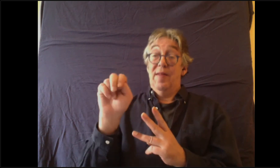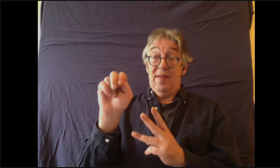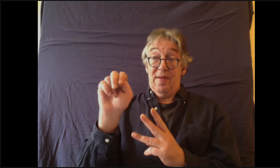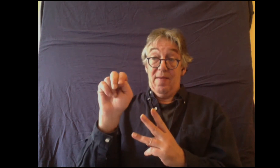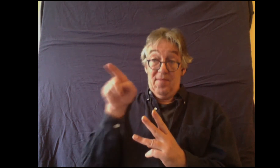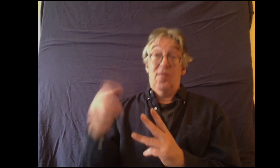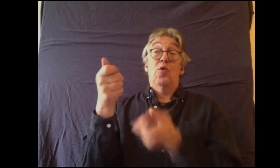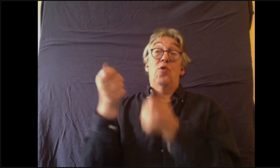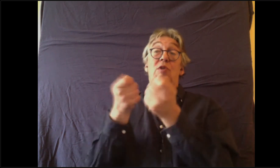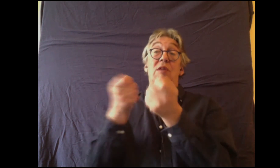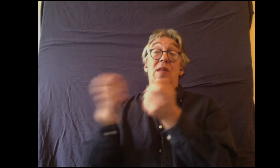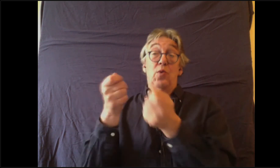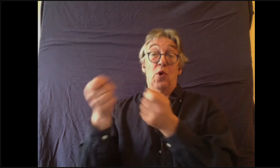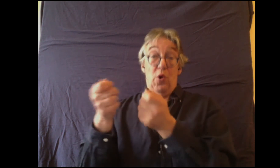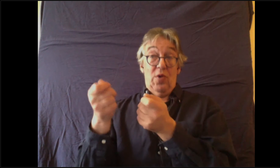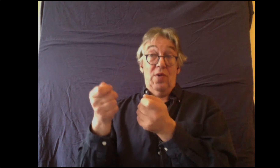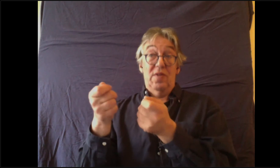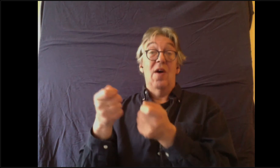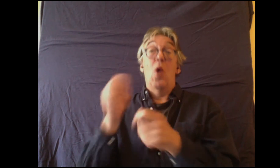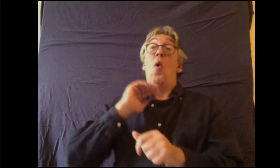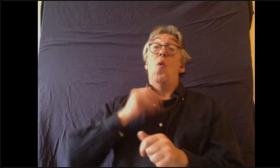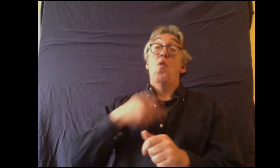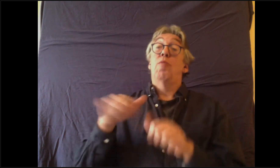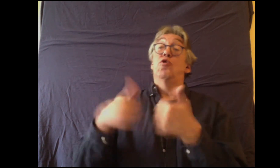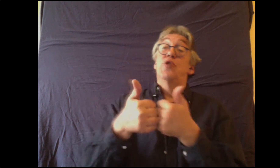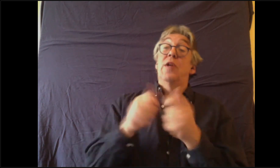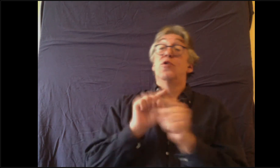That was the colleagues from Kenya.